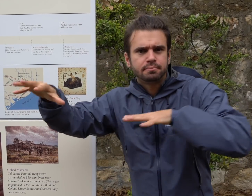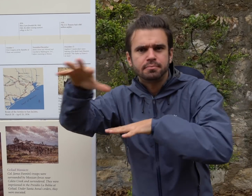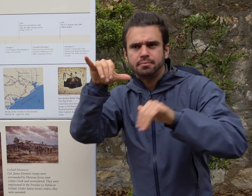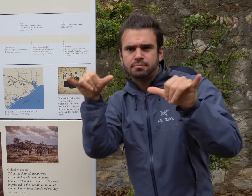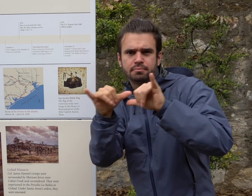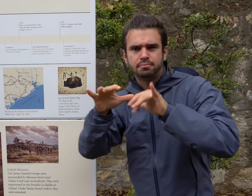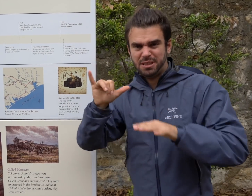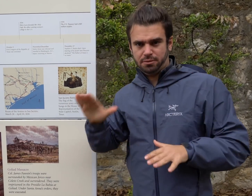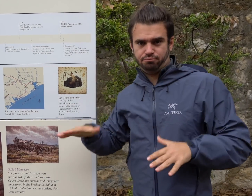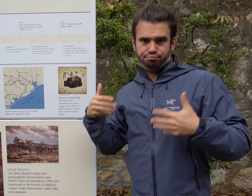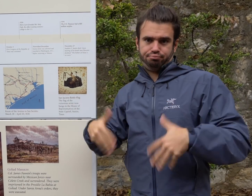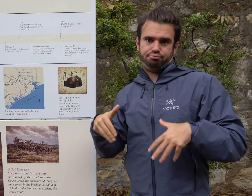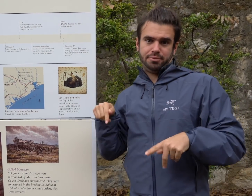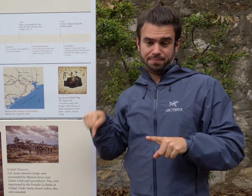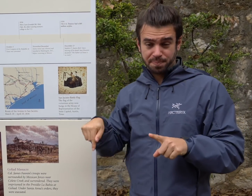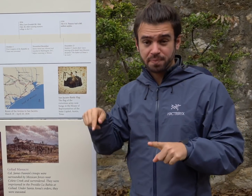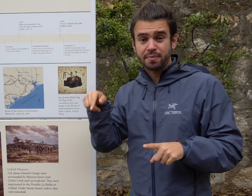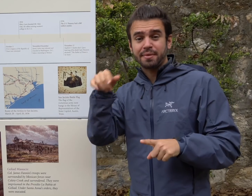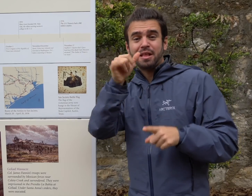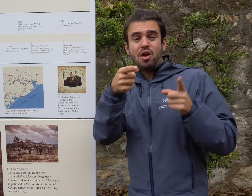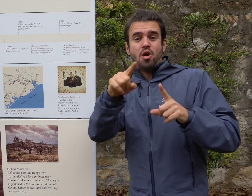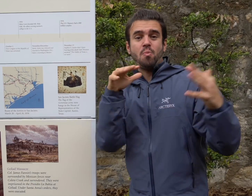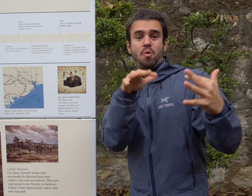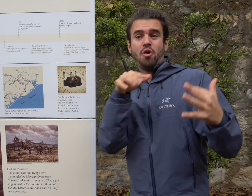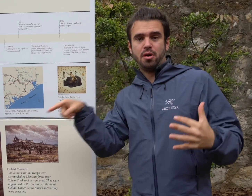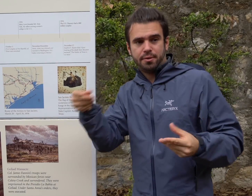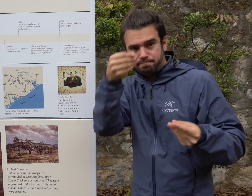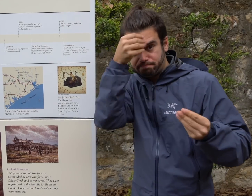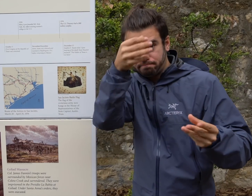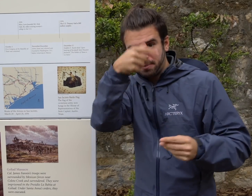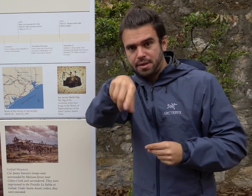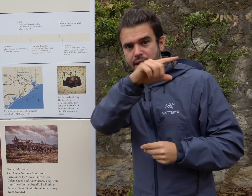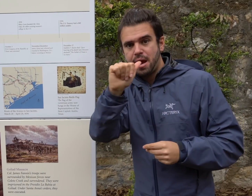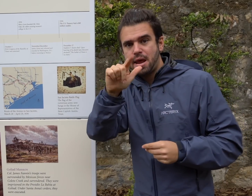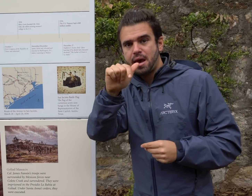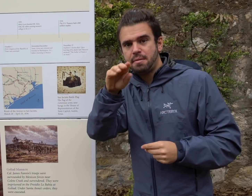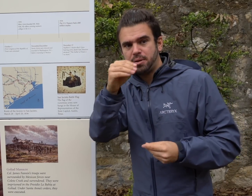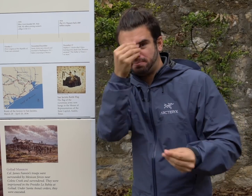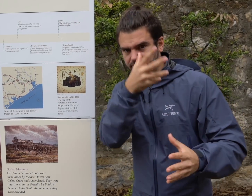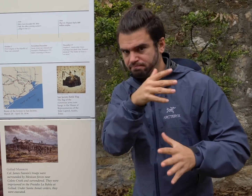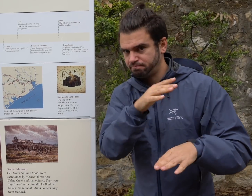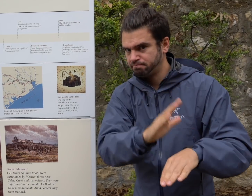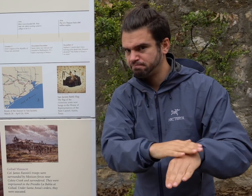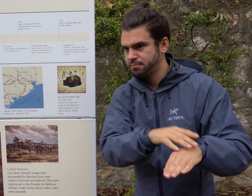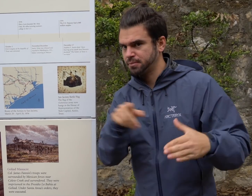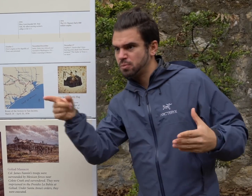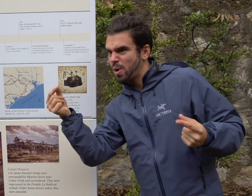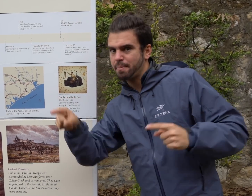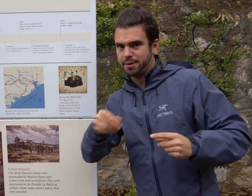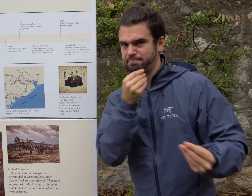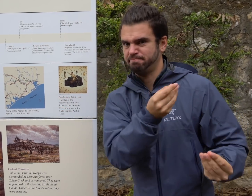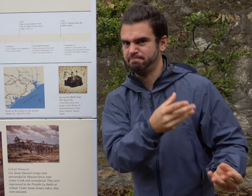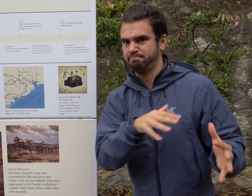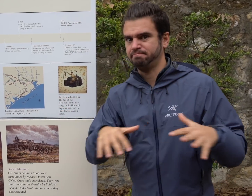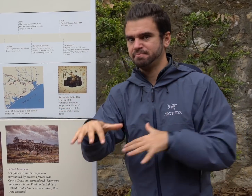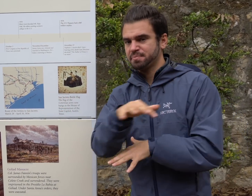During the Alamo battle, he was spying and gathered all the information for them.